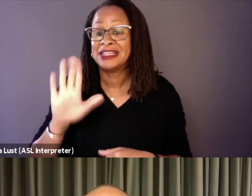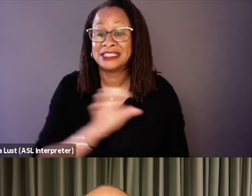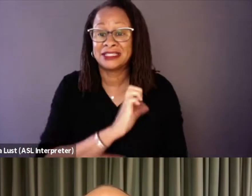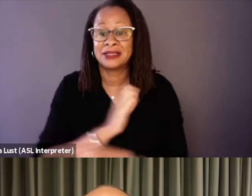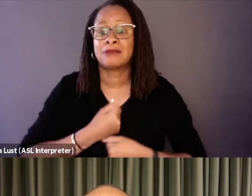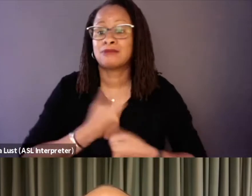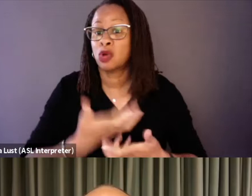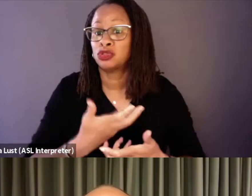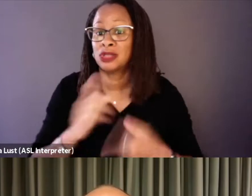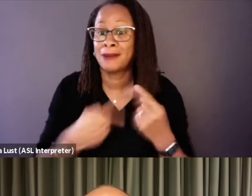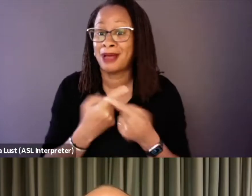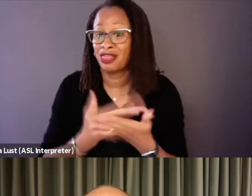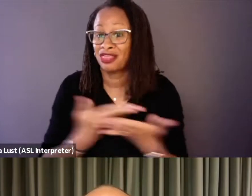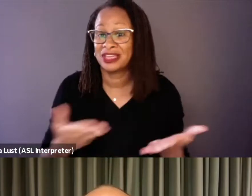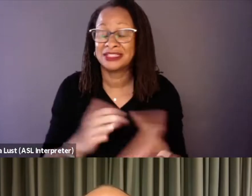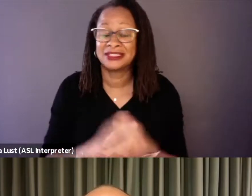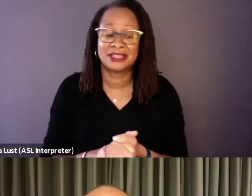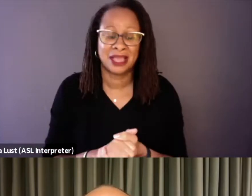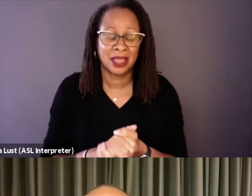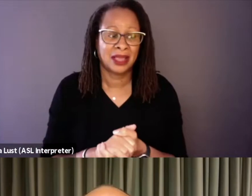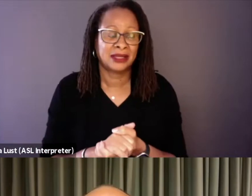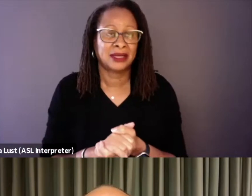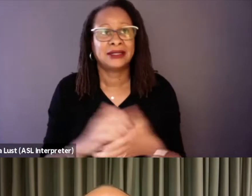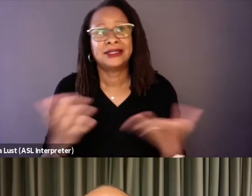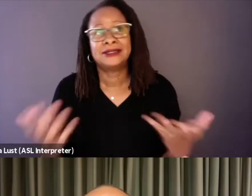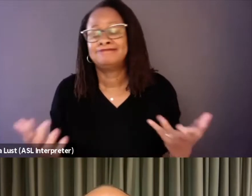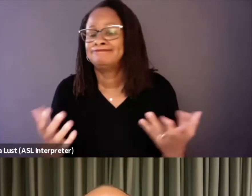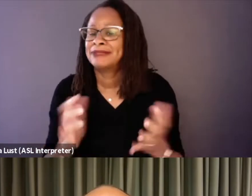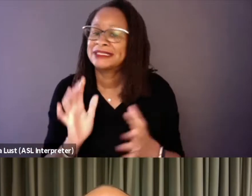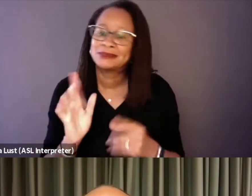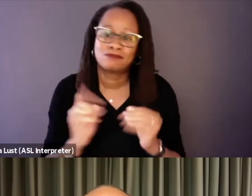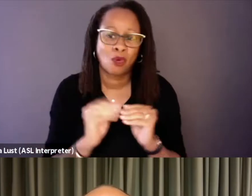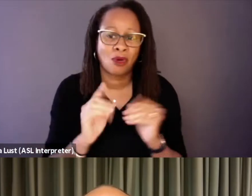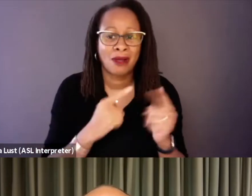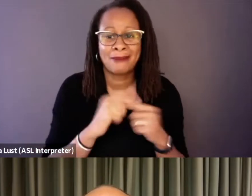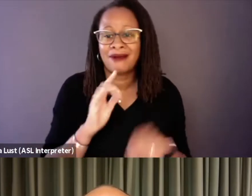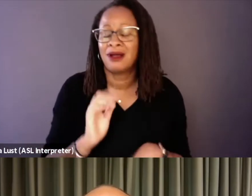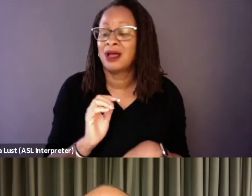at least in the queer community, in terms of dealing with his sexuality and family